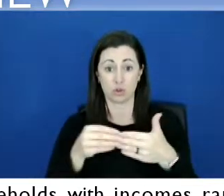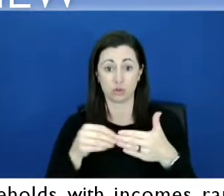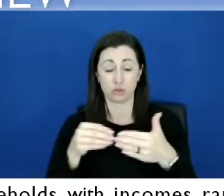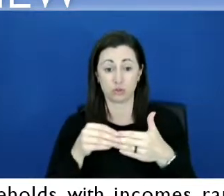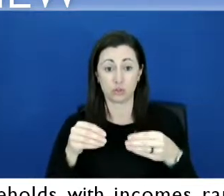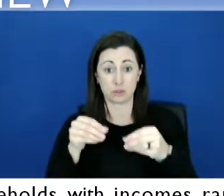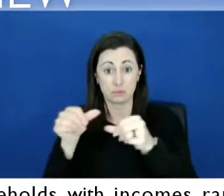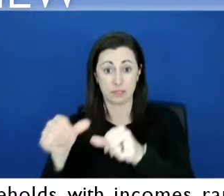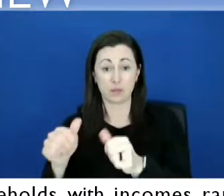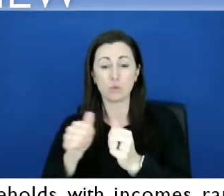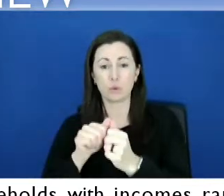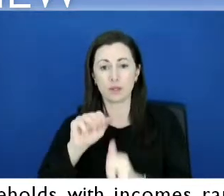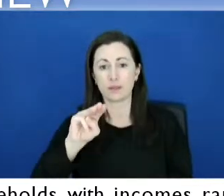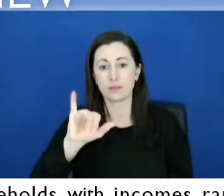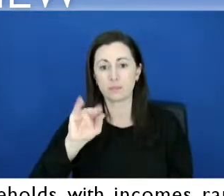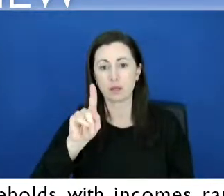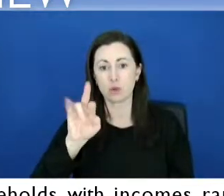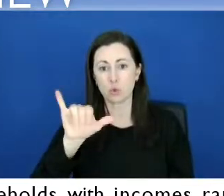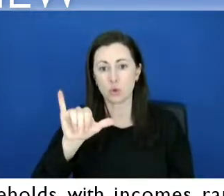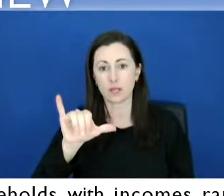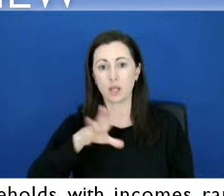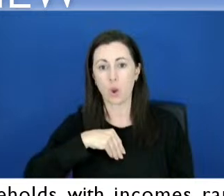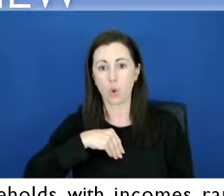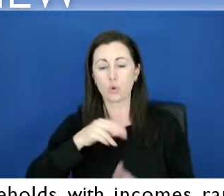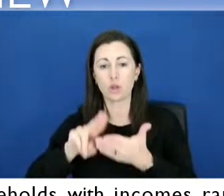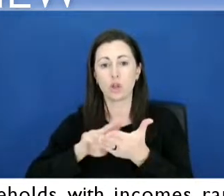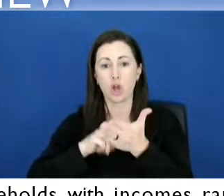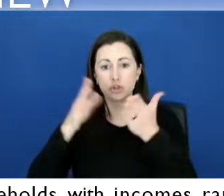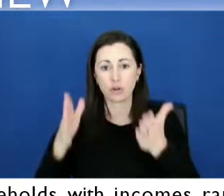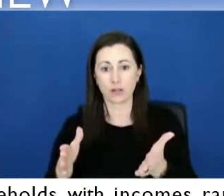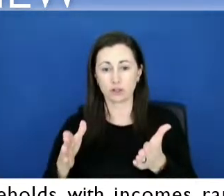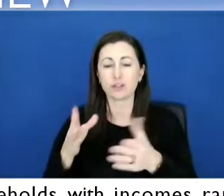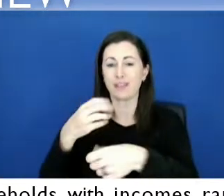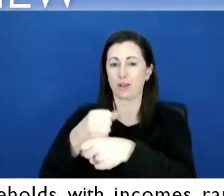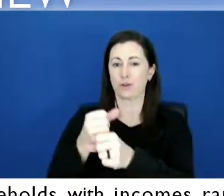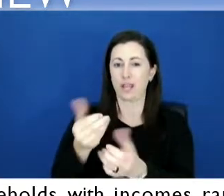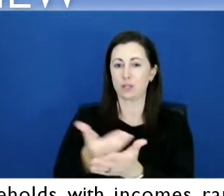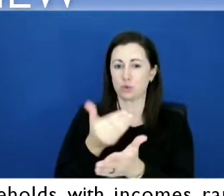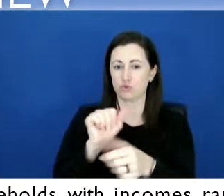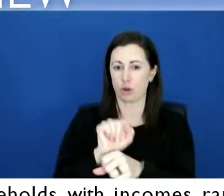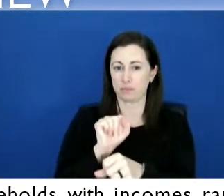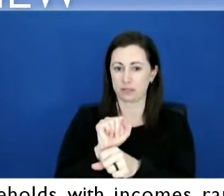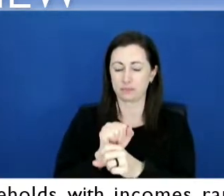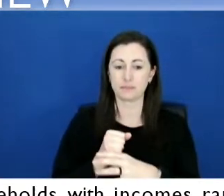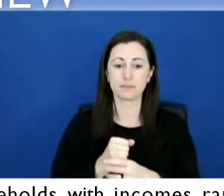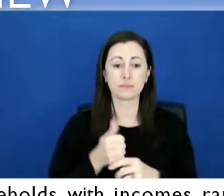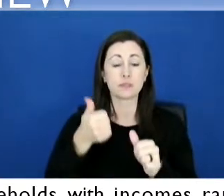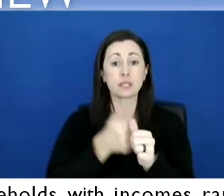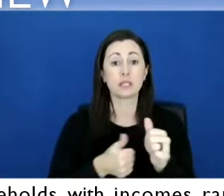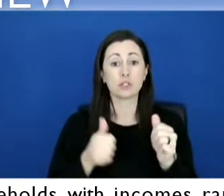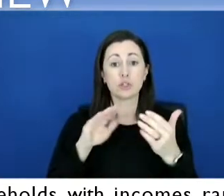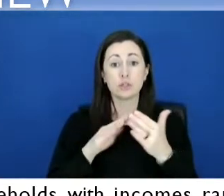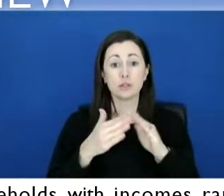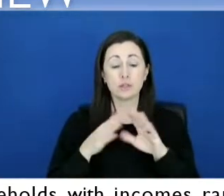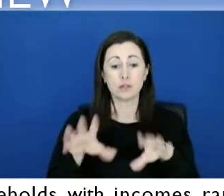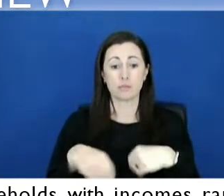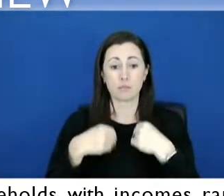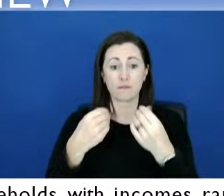THAN 90% OF THOSE DOLLARS SPENT